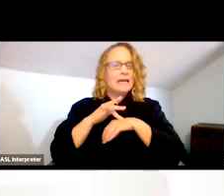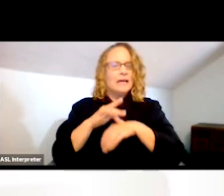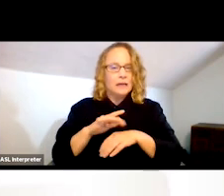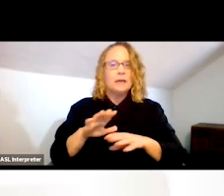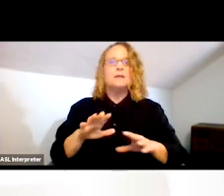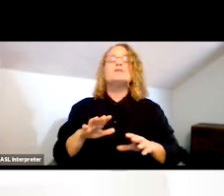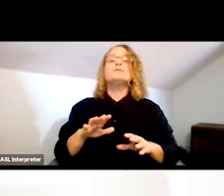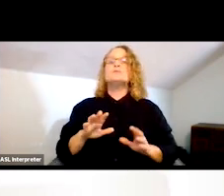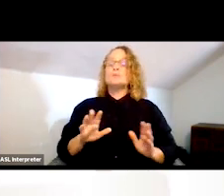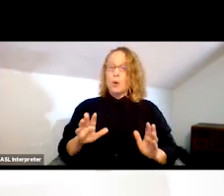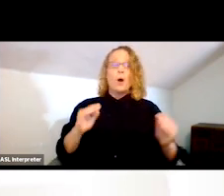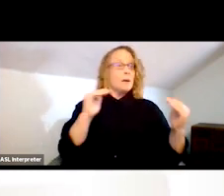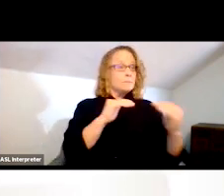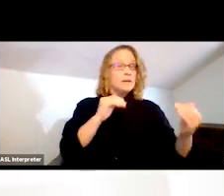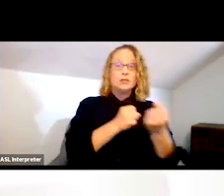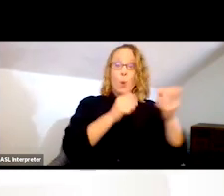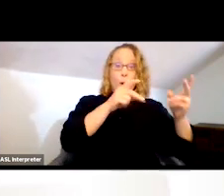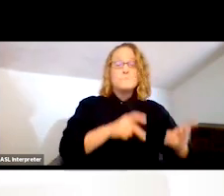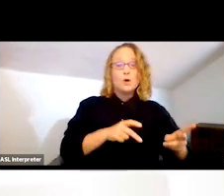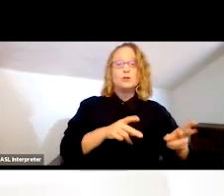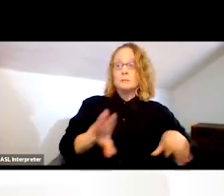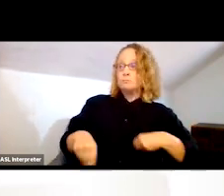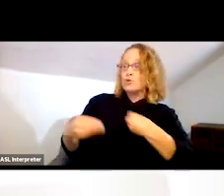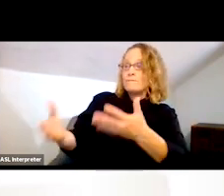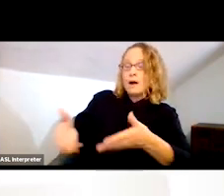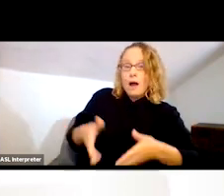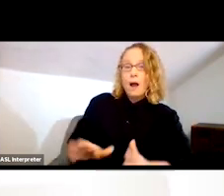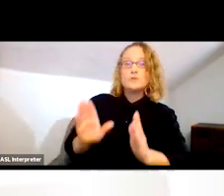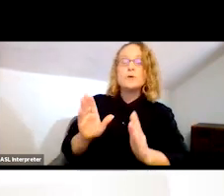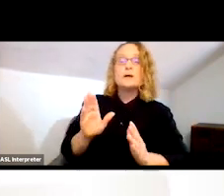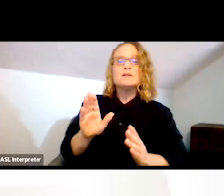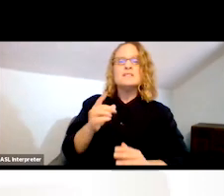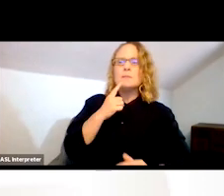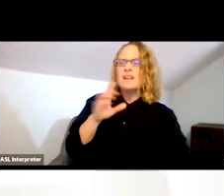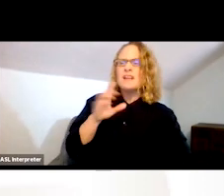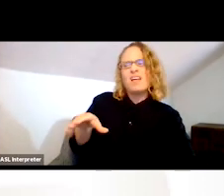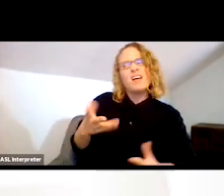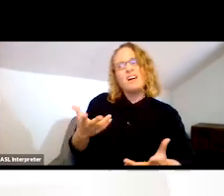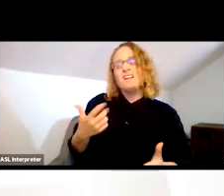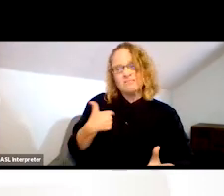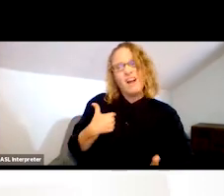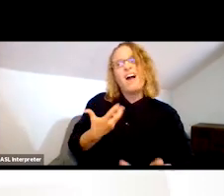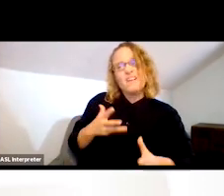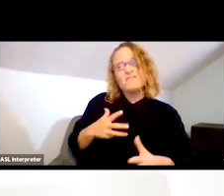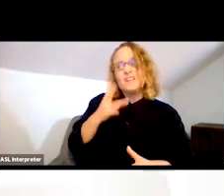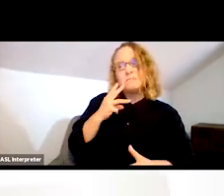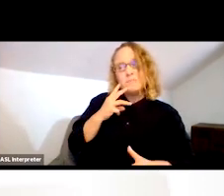self-preservation is the key. I'm not really thinking about anything more so than survival, and I'm in that mode.